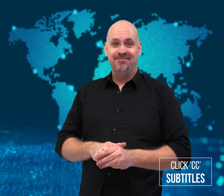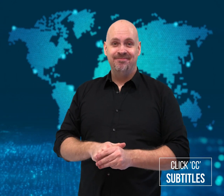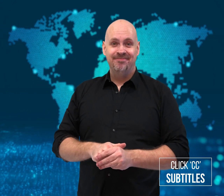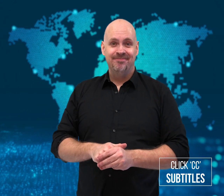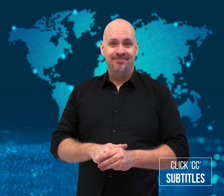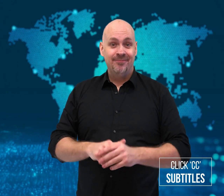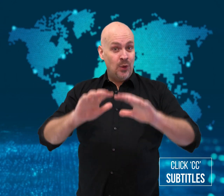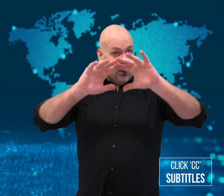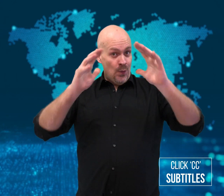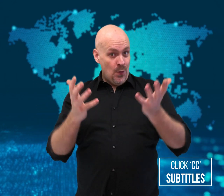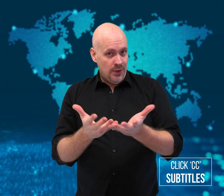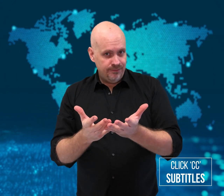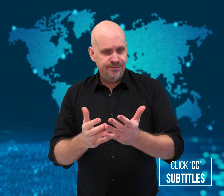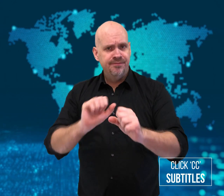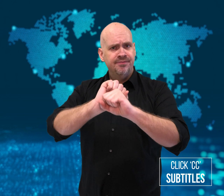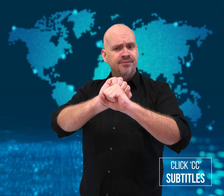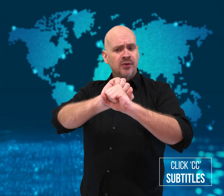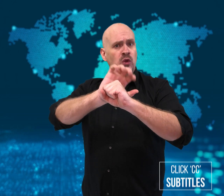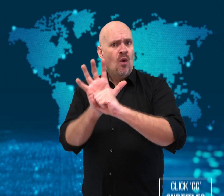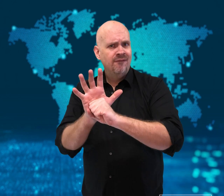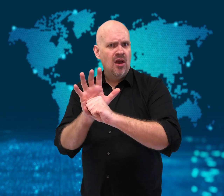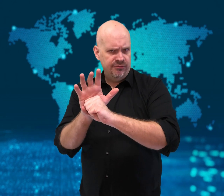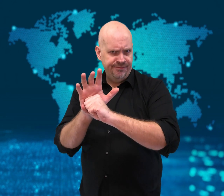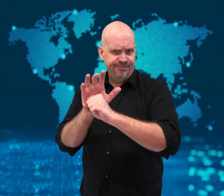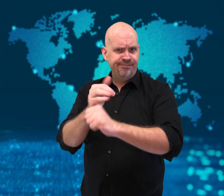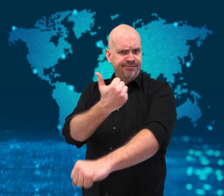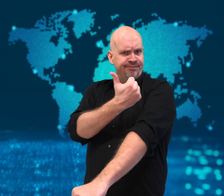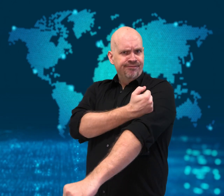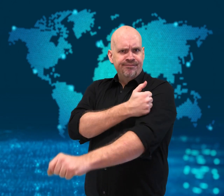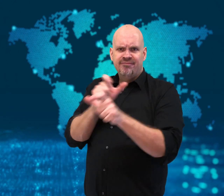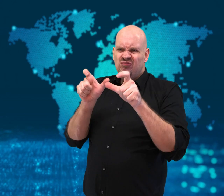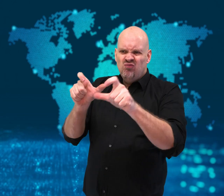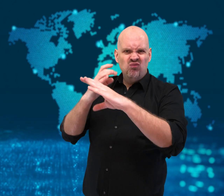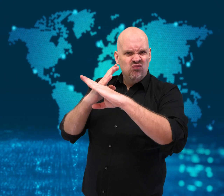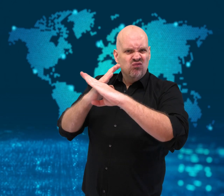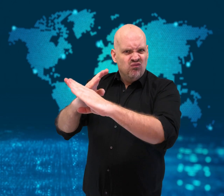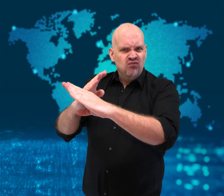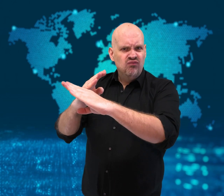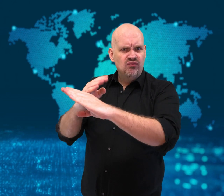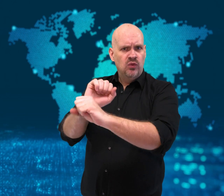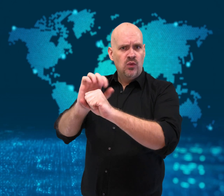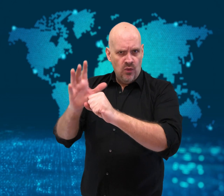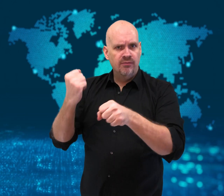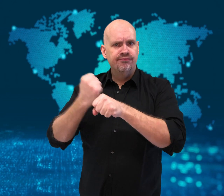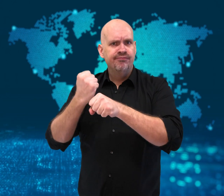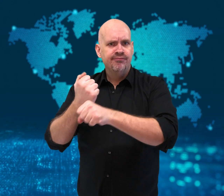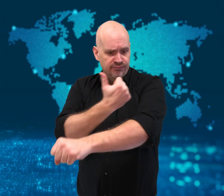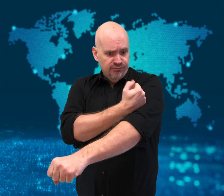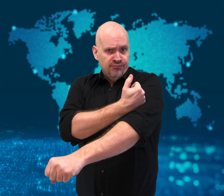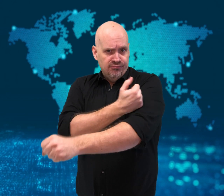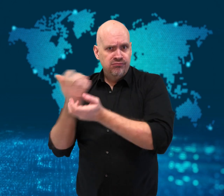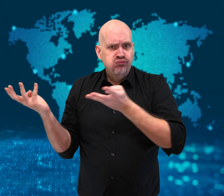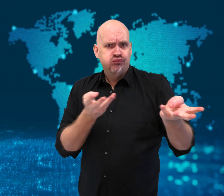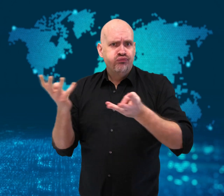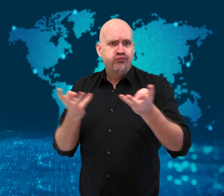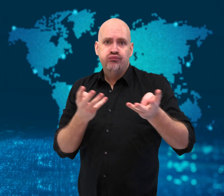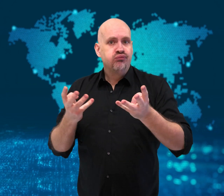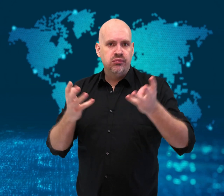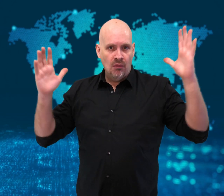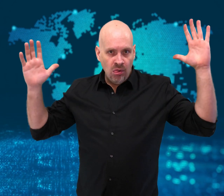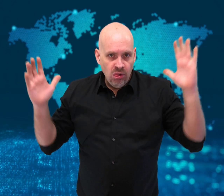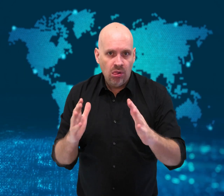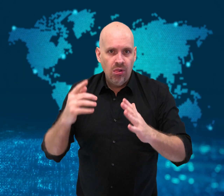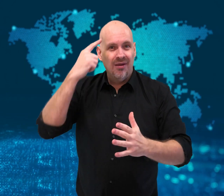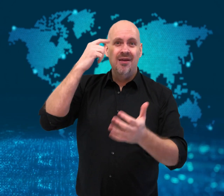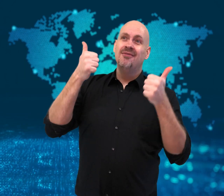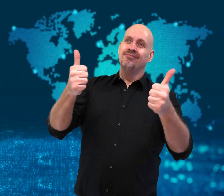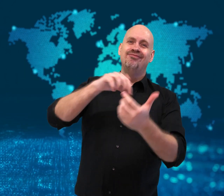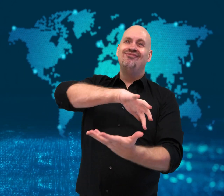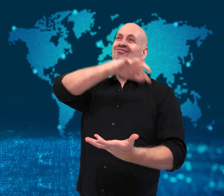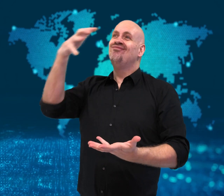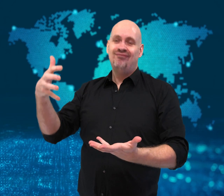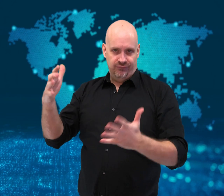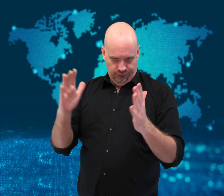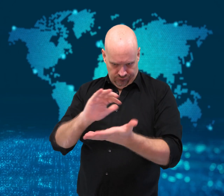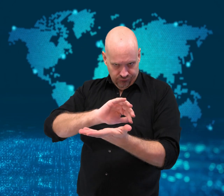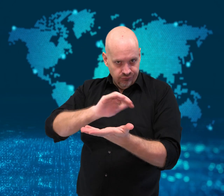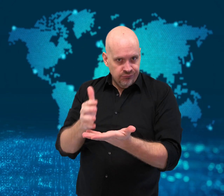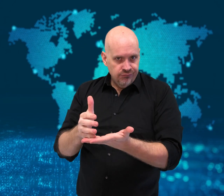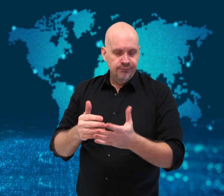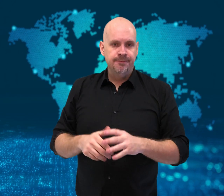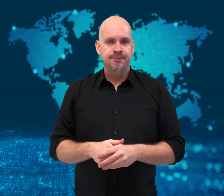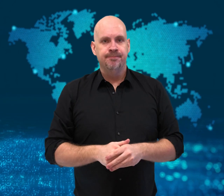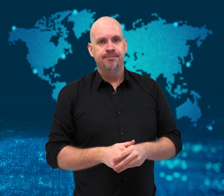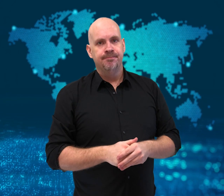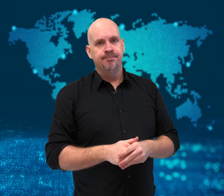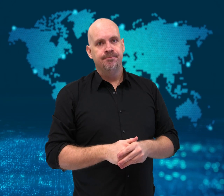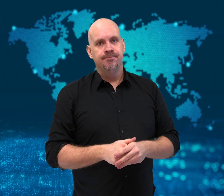COVID-19 vaccine shortage.